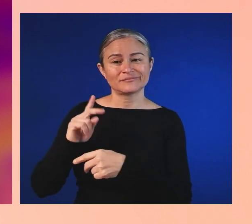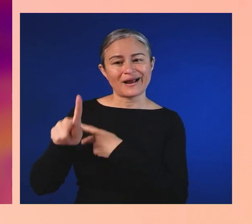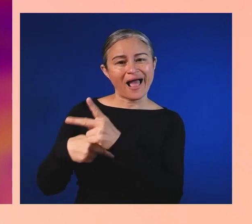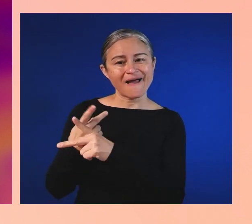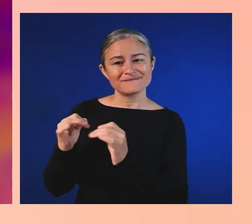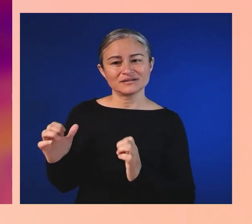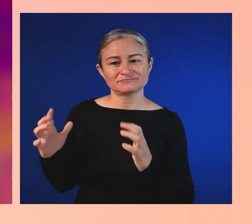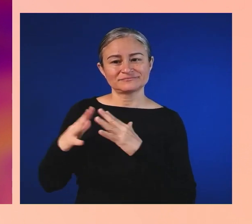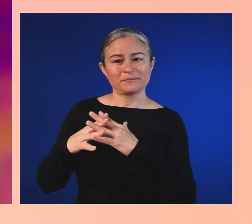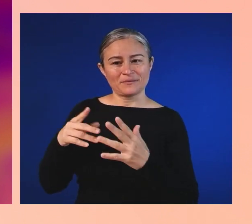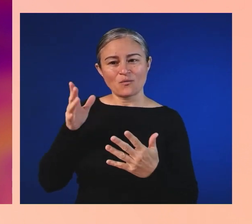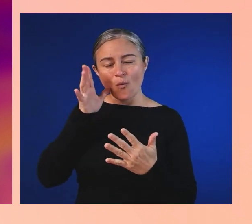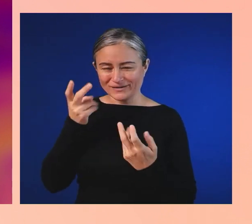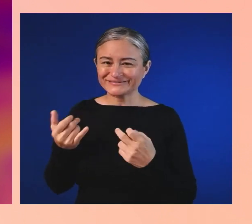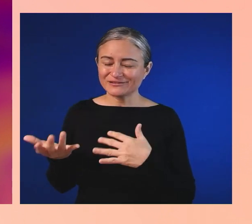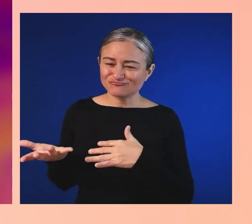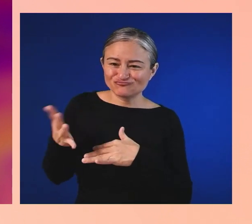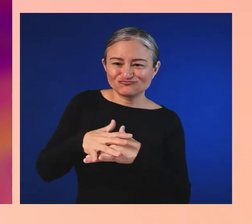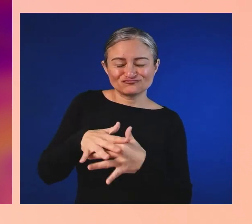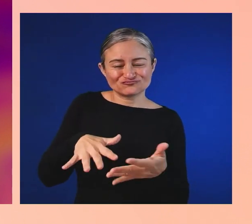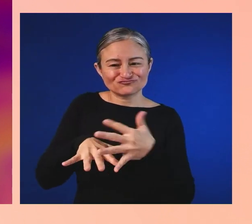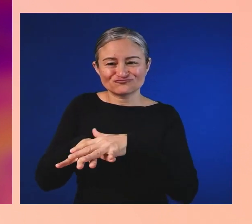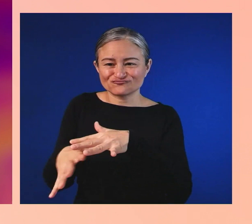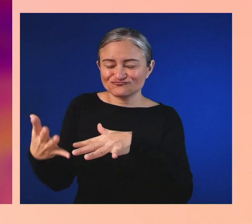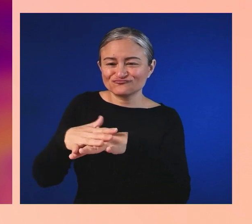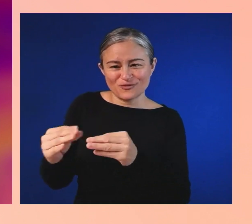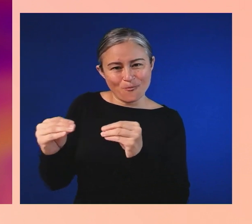But we wanted to get it out there to give a basis and a one to one